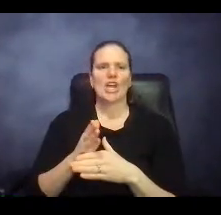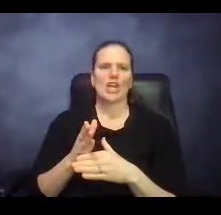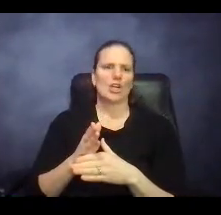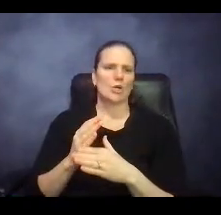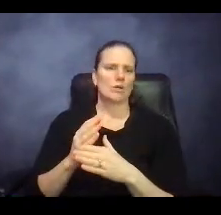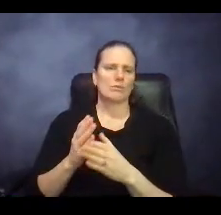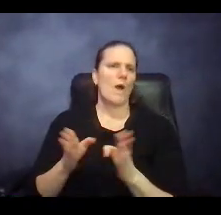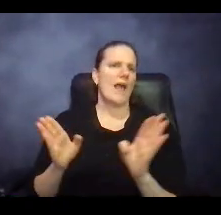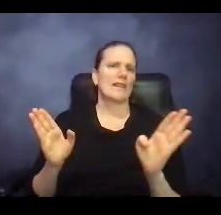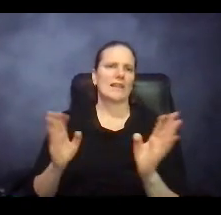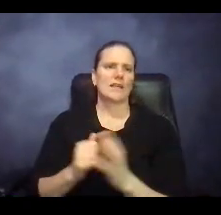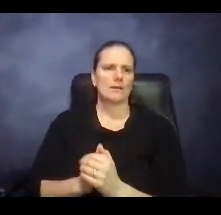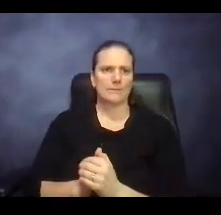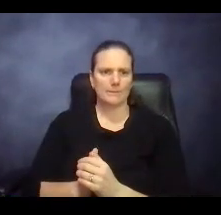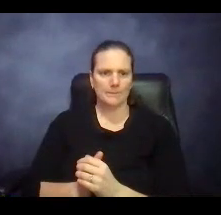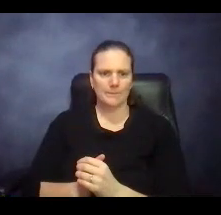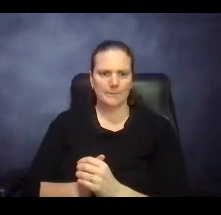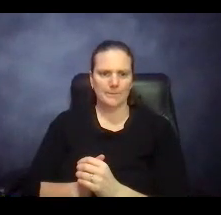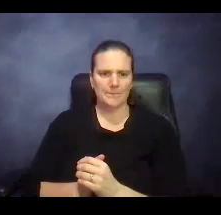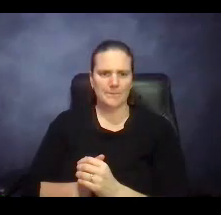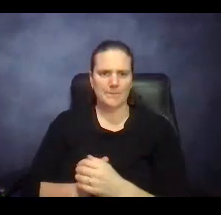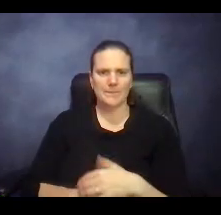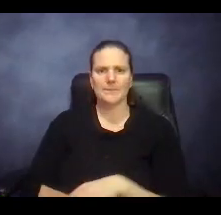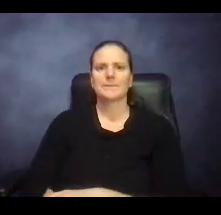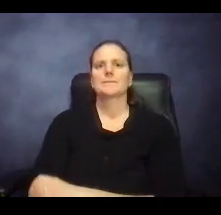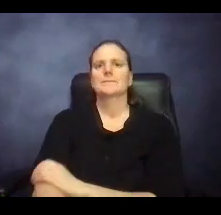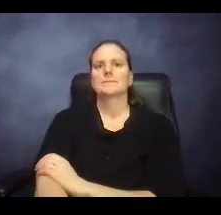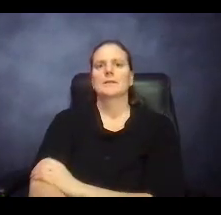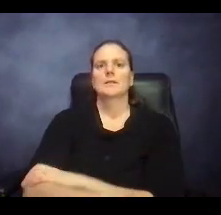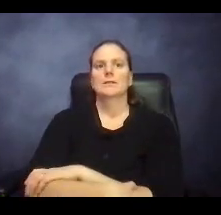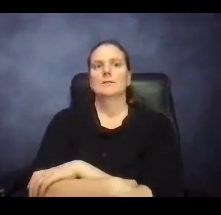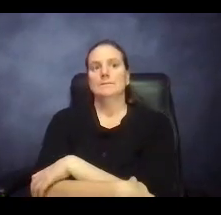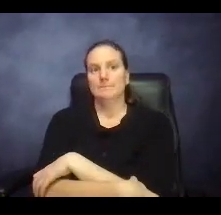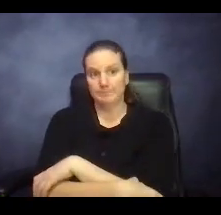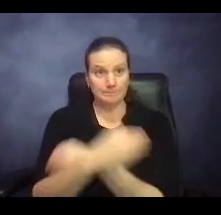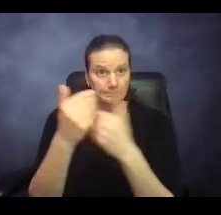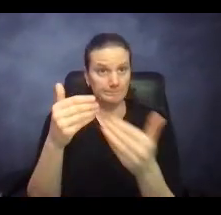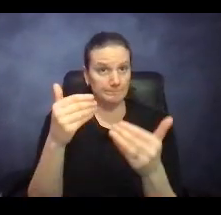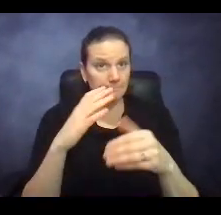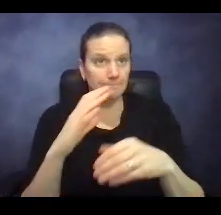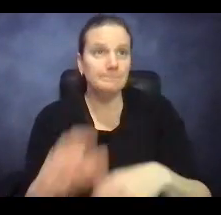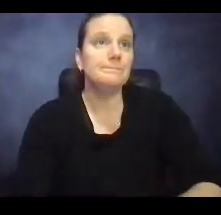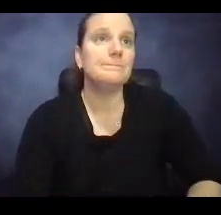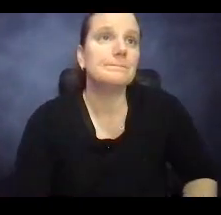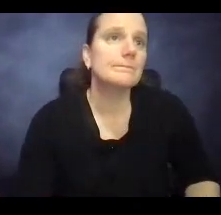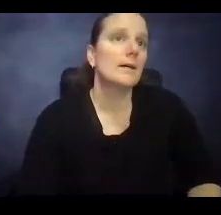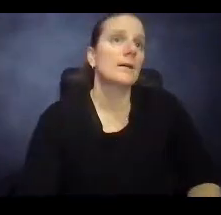Okay, - Ready? Sure. Go ahead. - Okay, thanks. It's, I know there's, I know that there's so much stuff and,